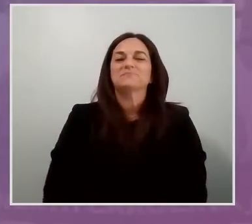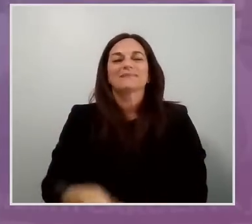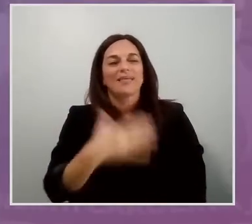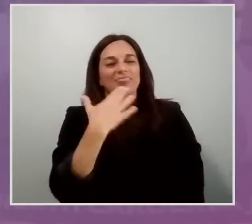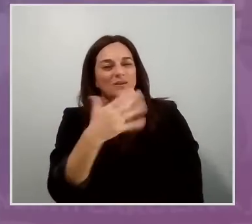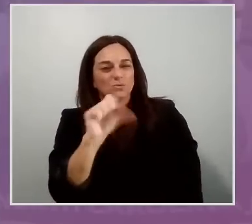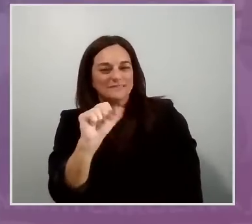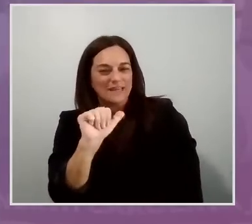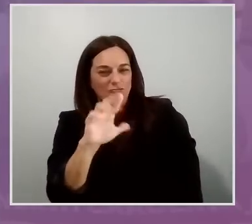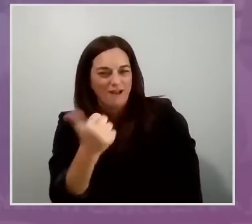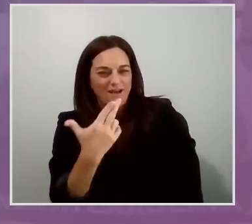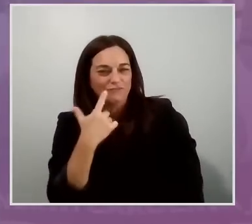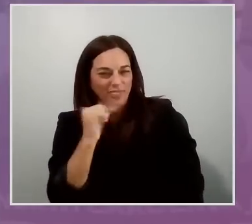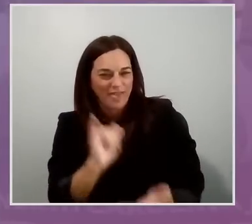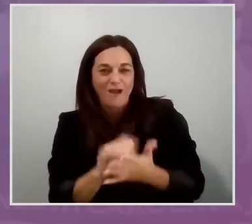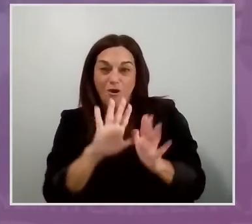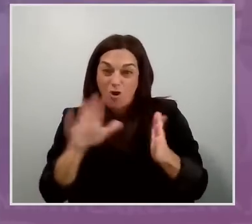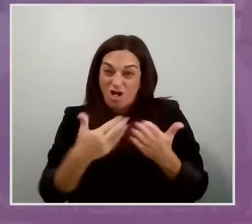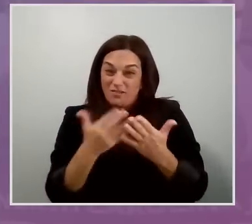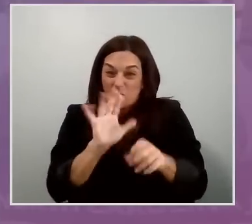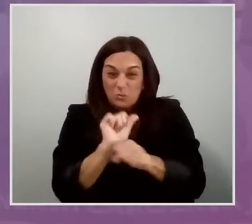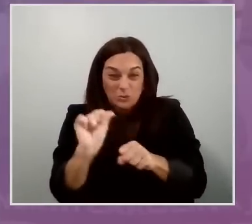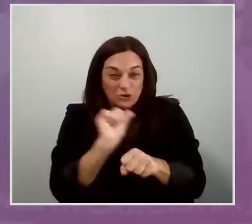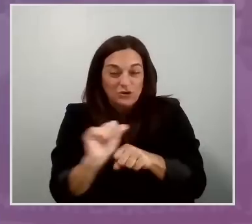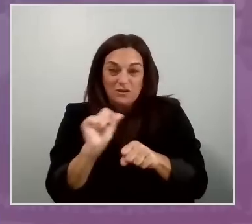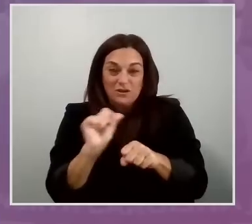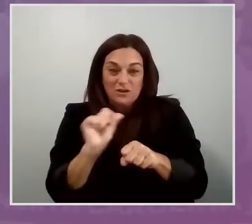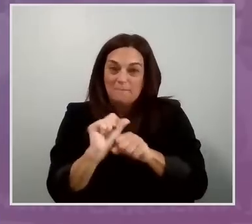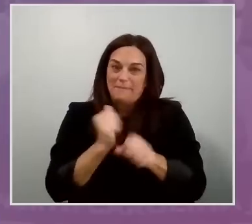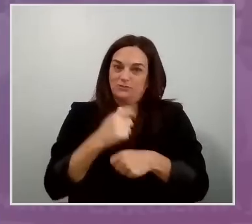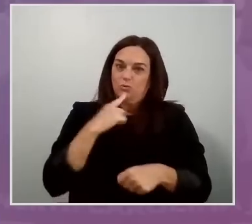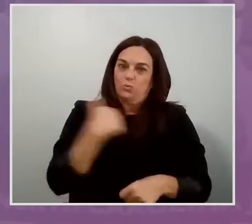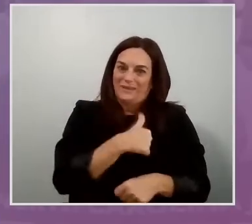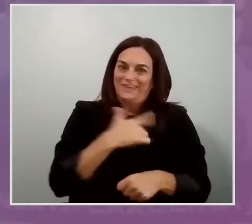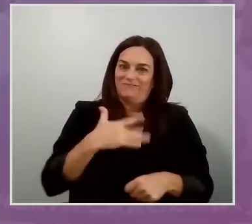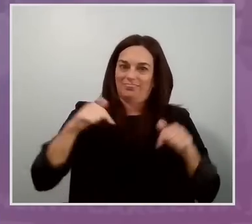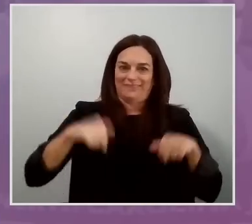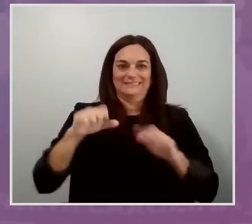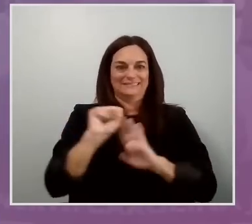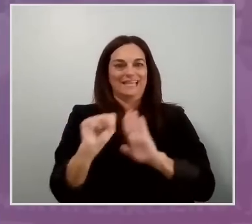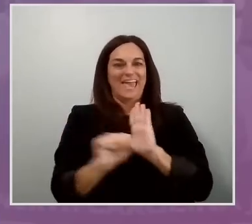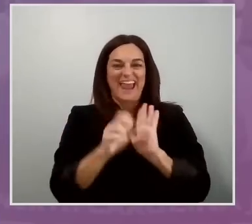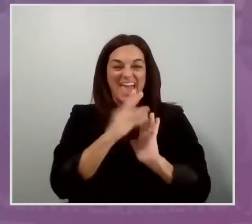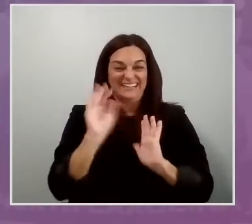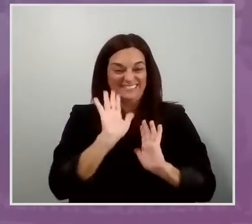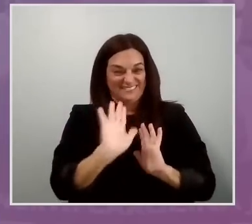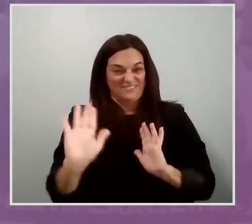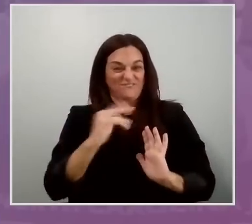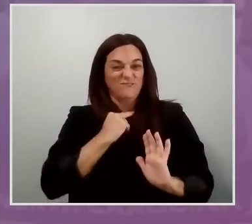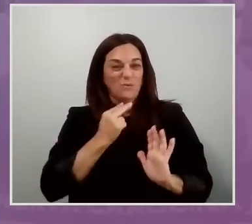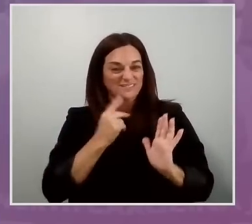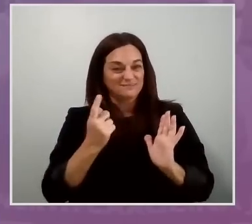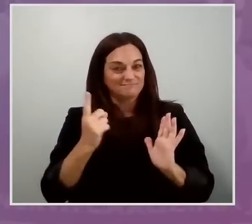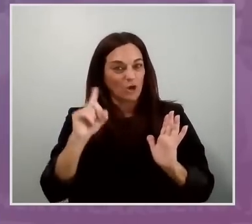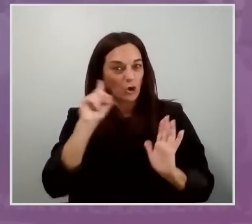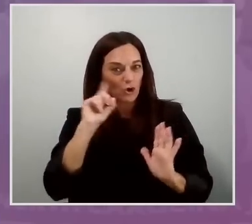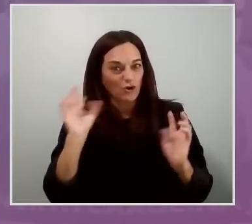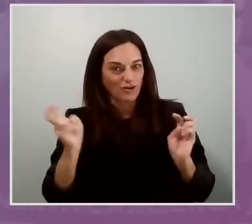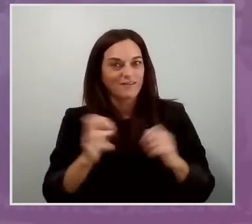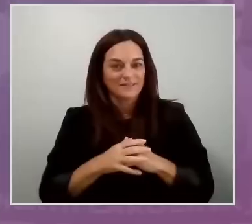THANKS AGAIN FOR HAVING ME. THANK YOU, SARAH, FOR THAT. AND ALL THAT YOU ARE DOING TO